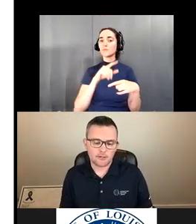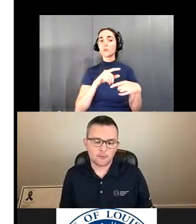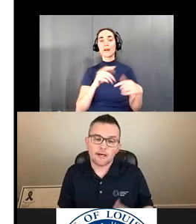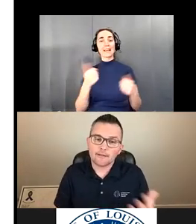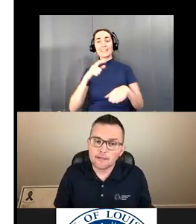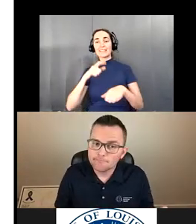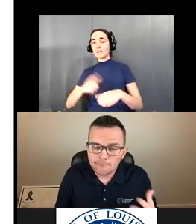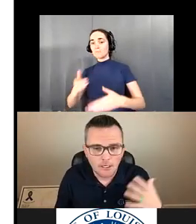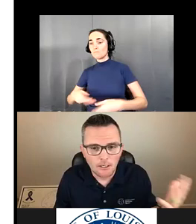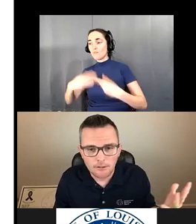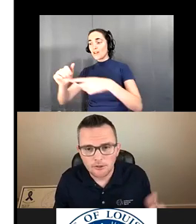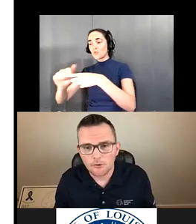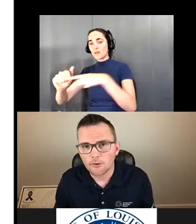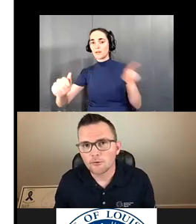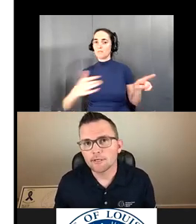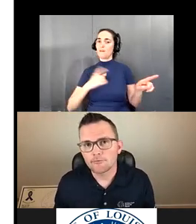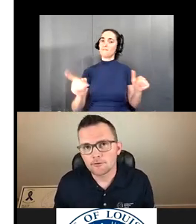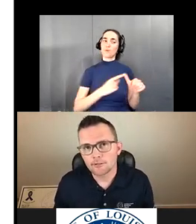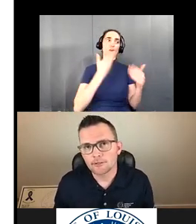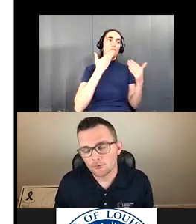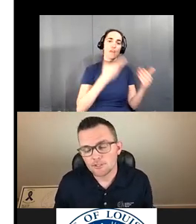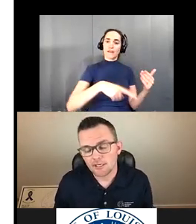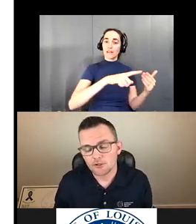without them. 15:38:04 You know, we wouldn't be in Louisiana